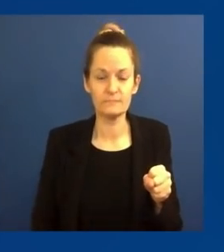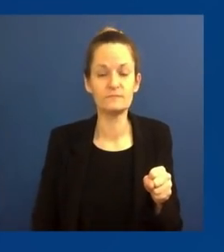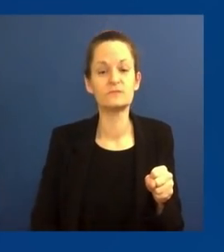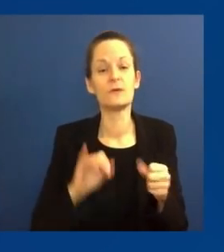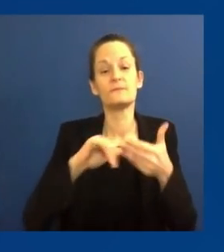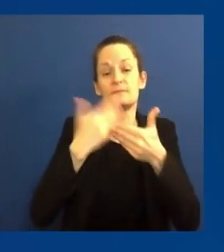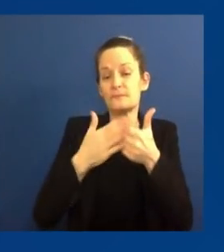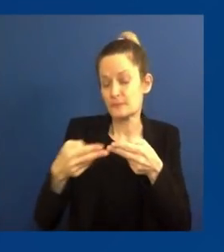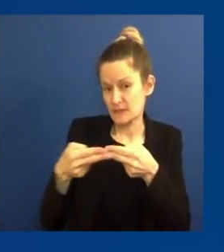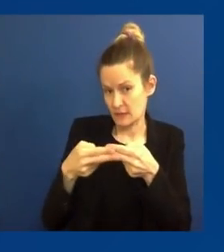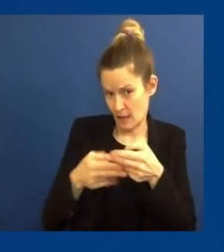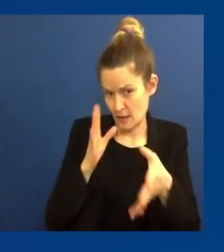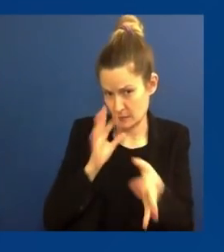can I have the next slide, please?